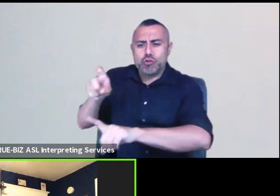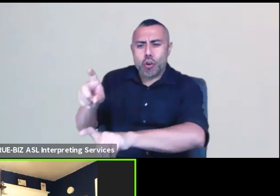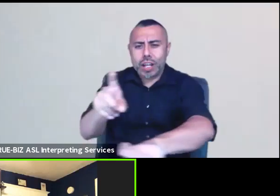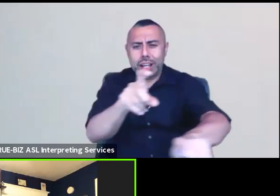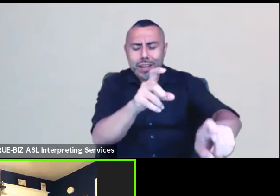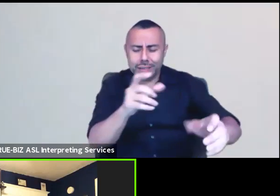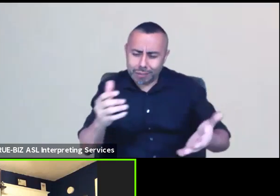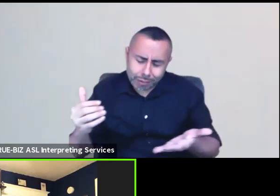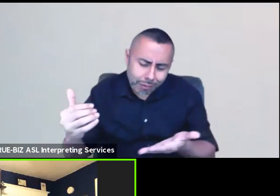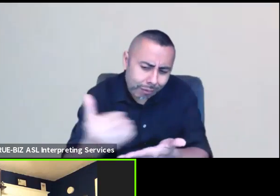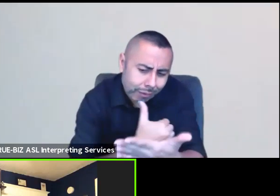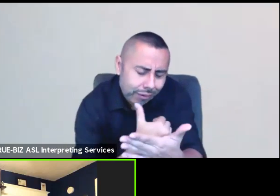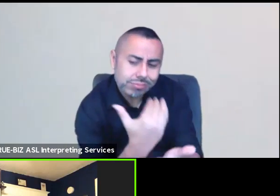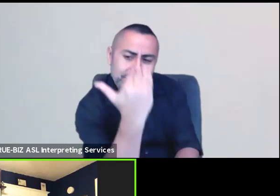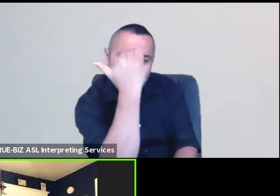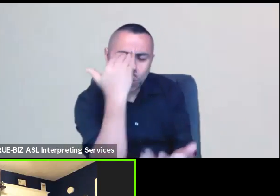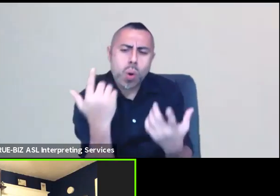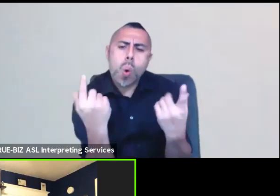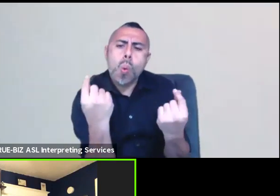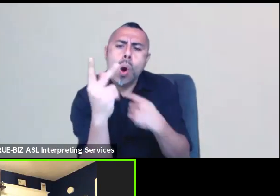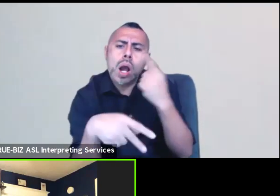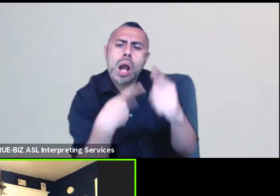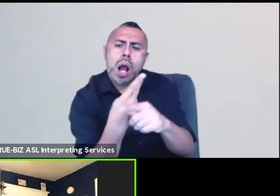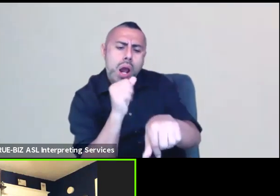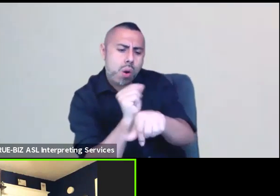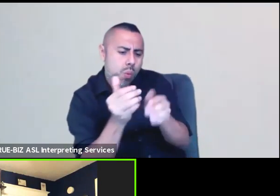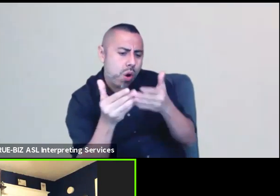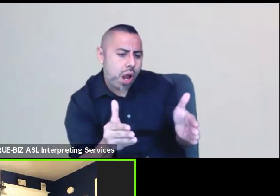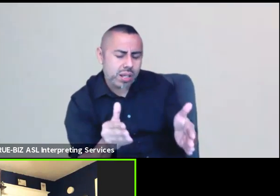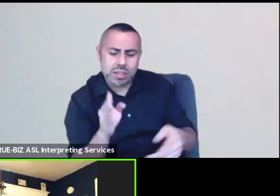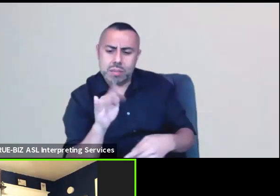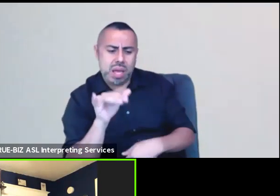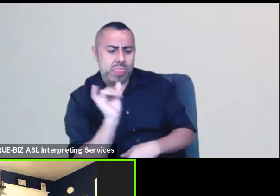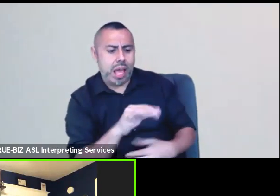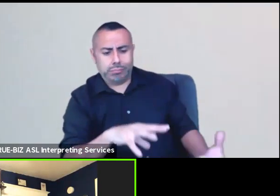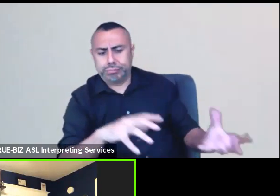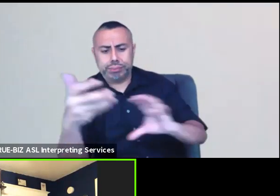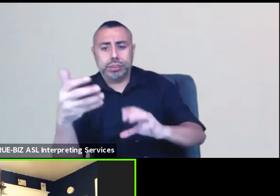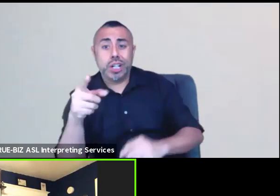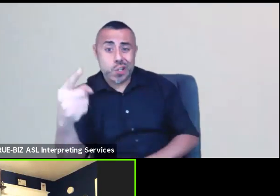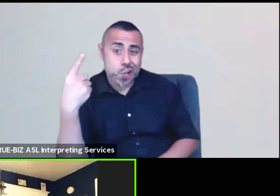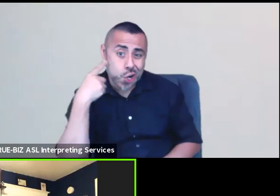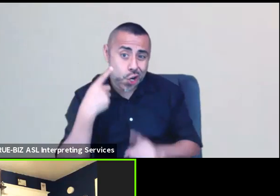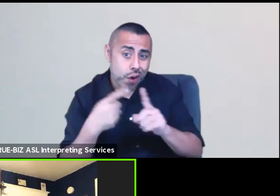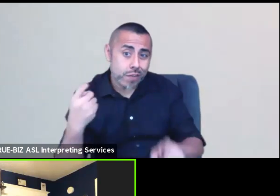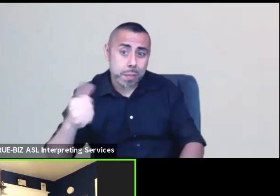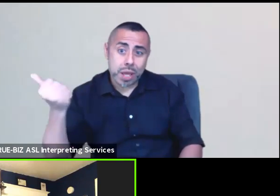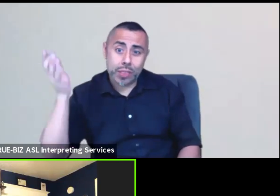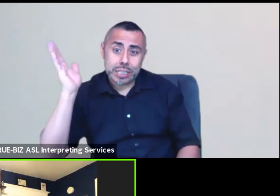that are being caused by this disruption. As we've heard from other speakers, we're in a moment where we need to advocate